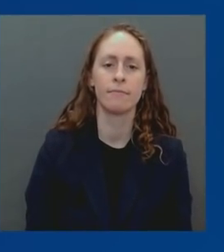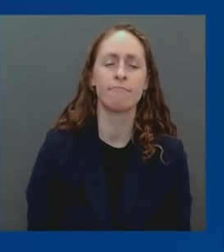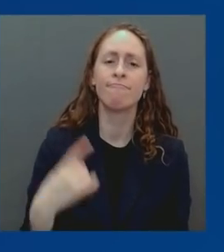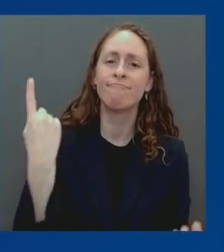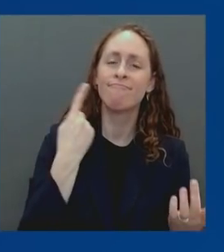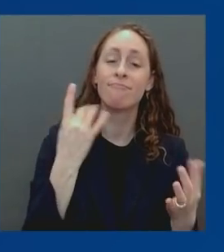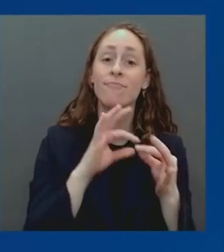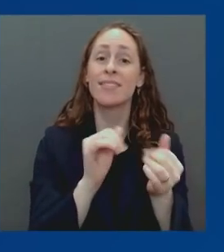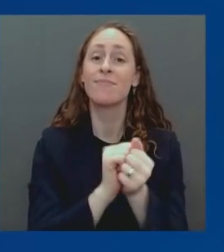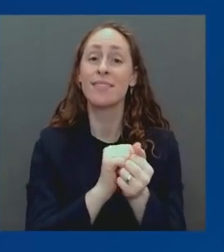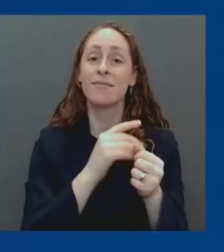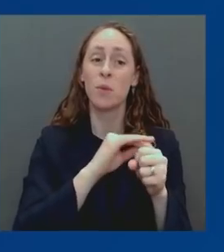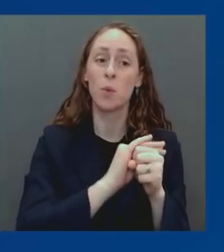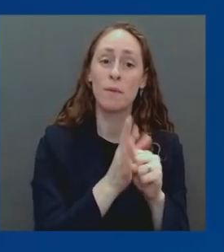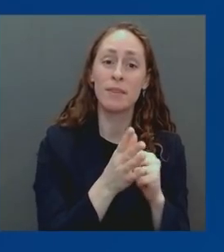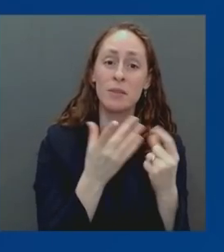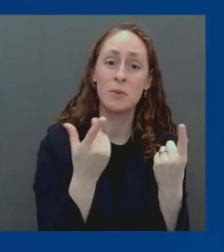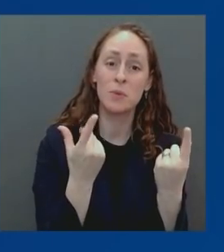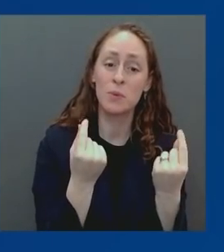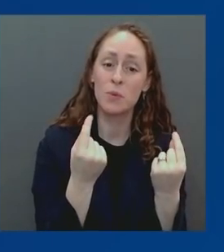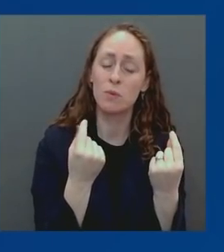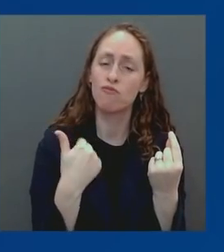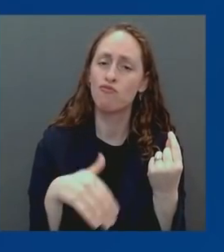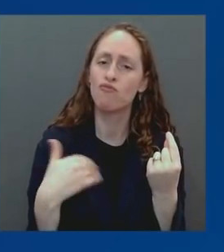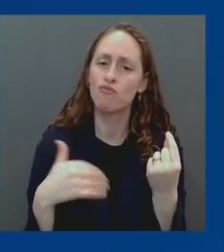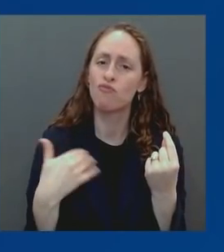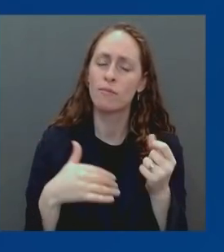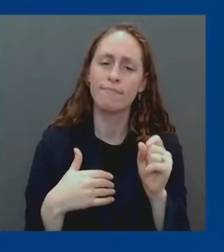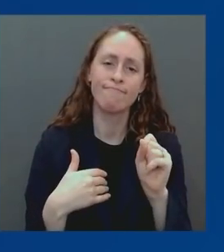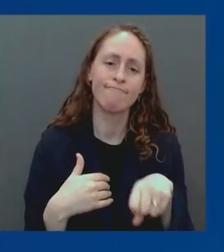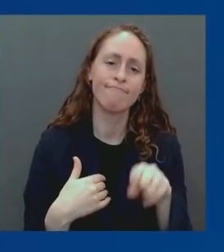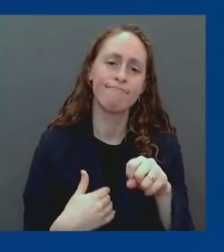that you get not only with waning naturally of immunity,